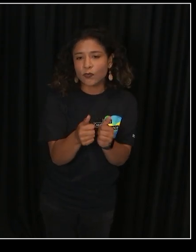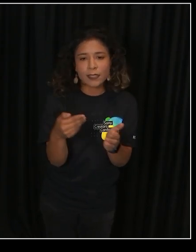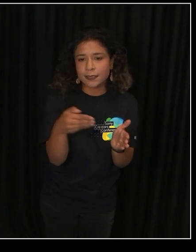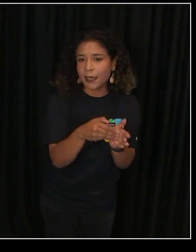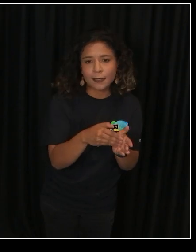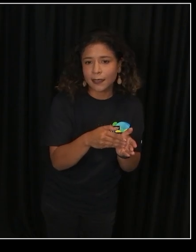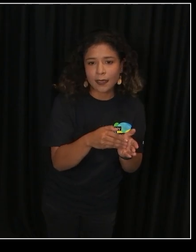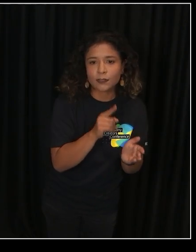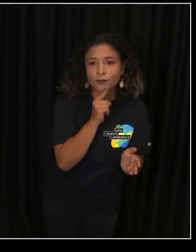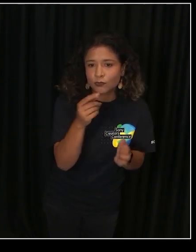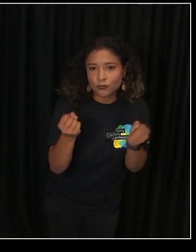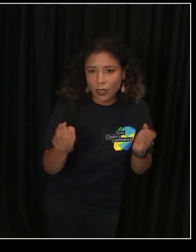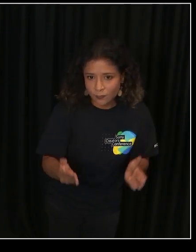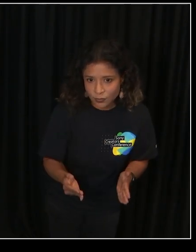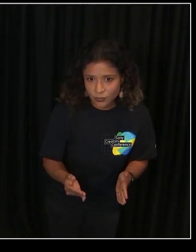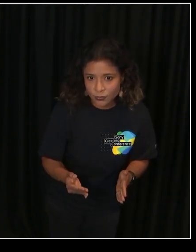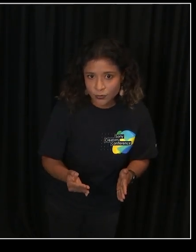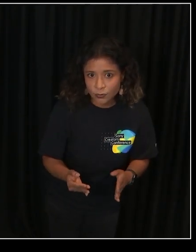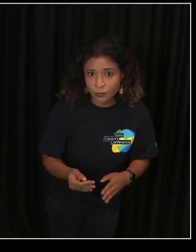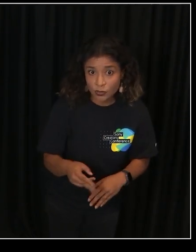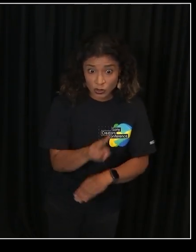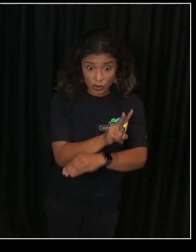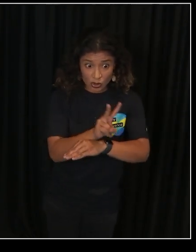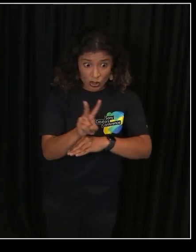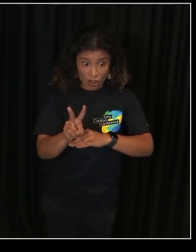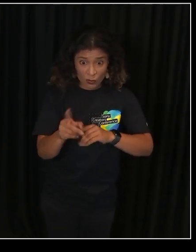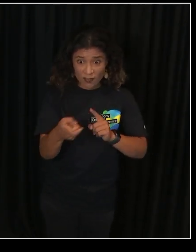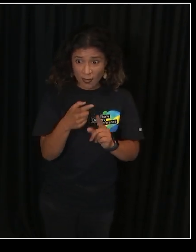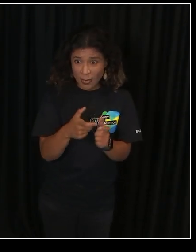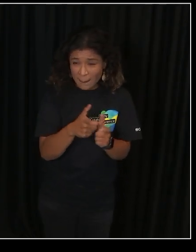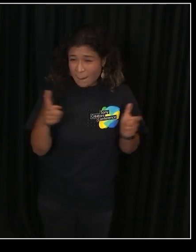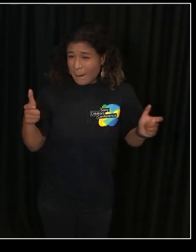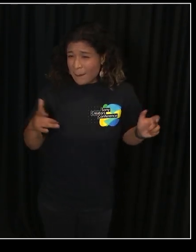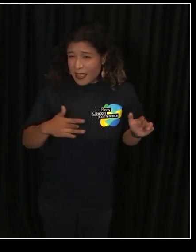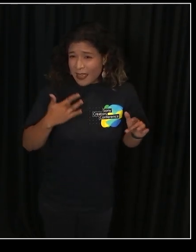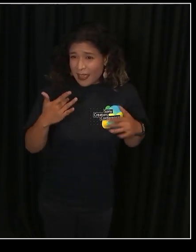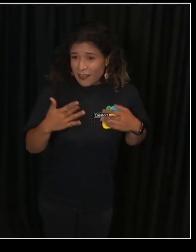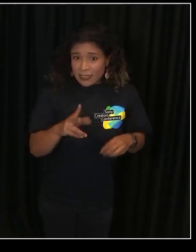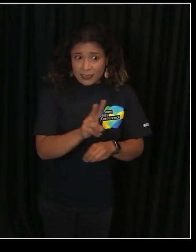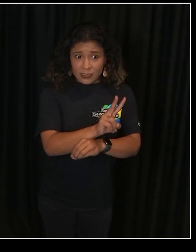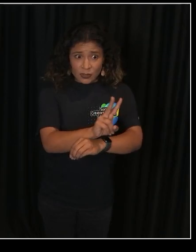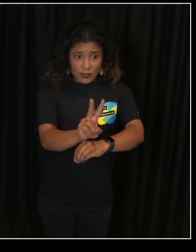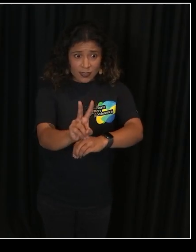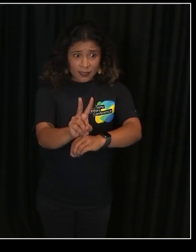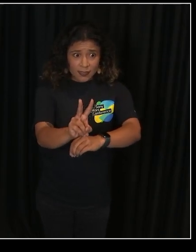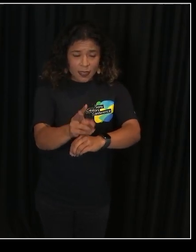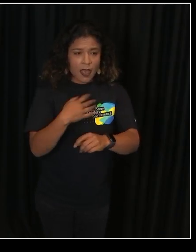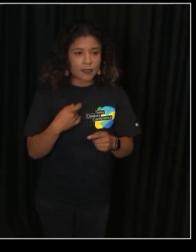So we're two weeks away from that big event that's all scheduled and a lot of effort has gone into setting this whole thing up.